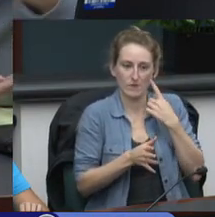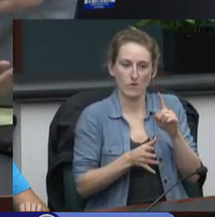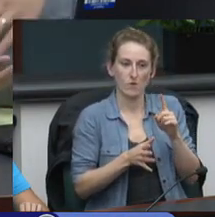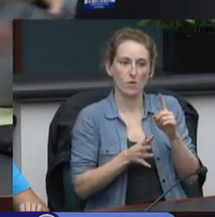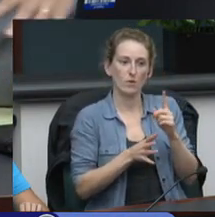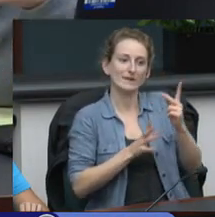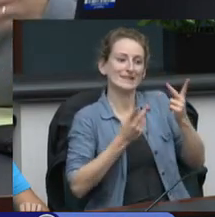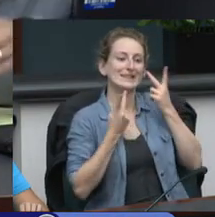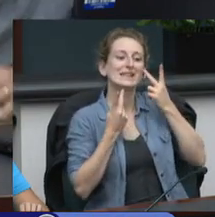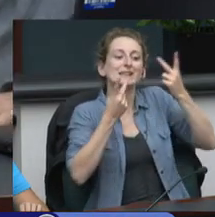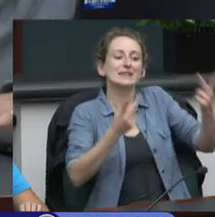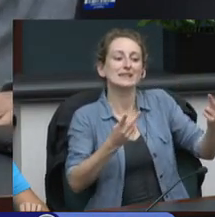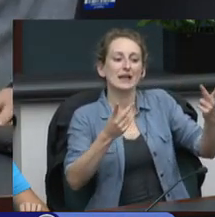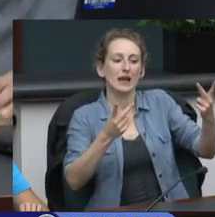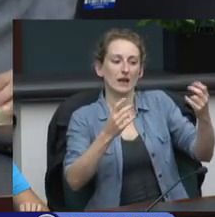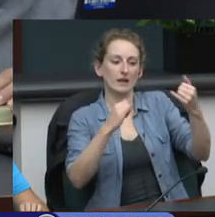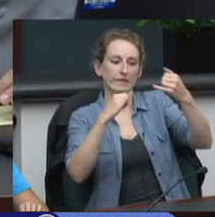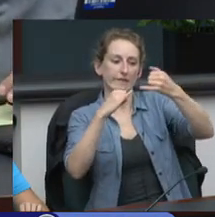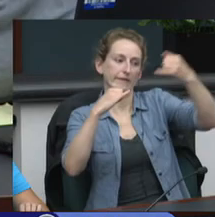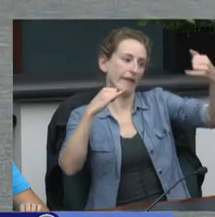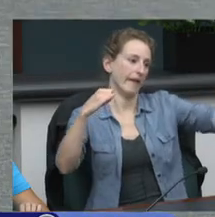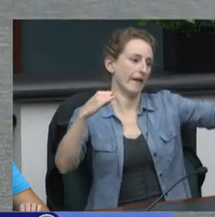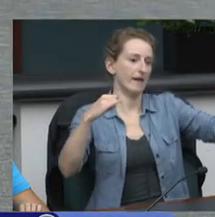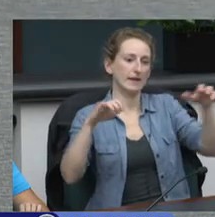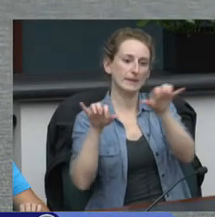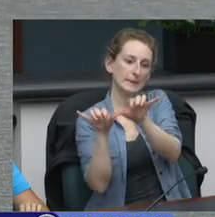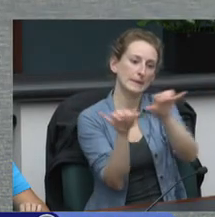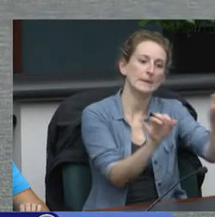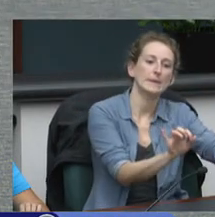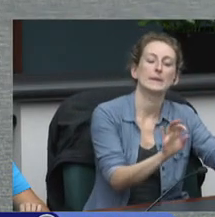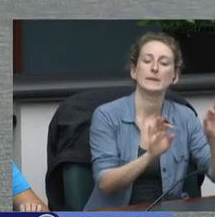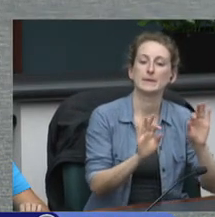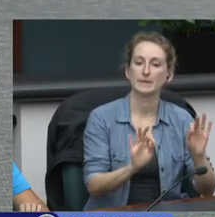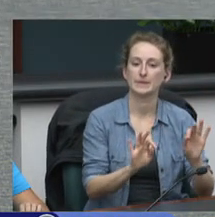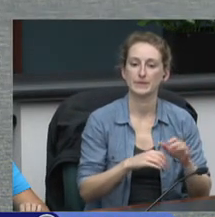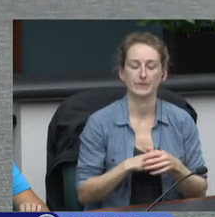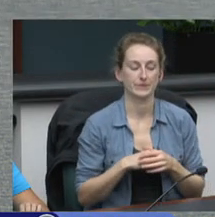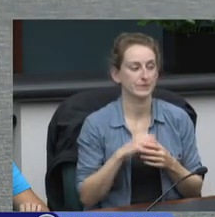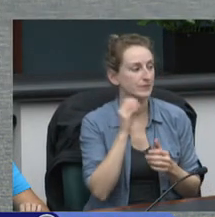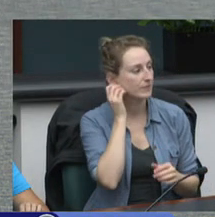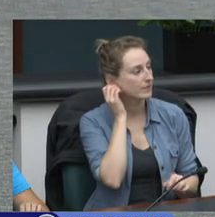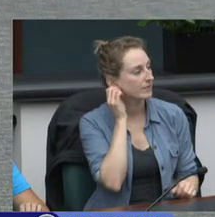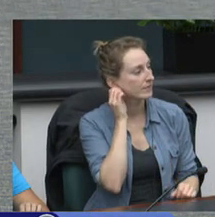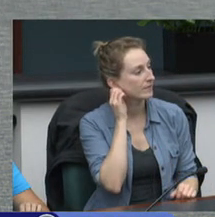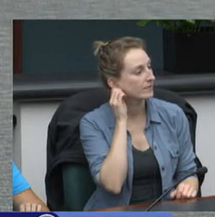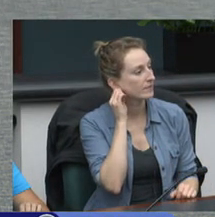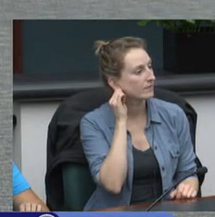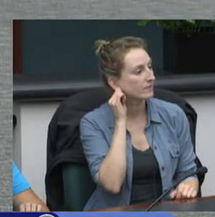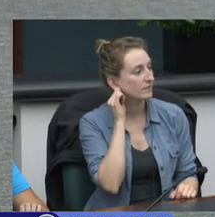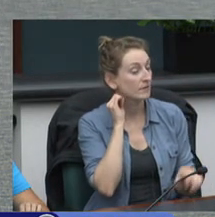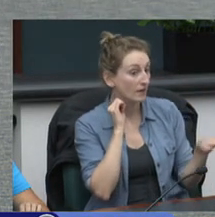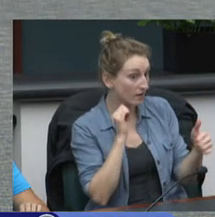point and we don't look at that Thanks any other council questions we have